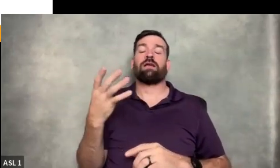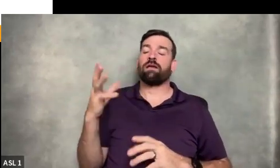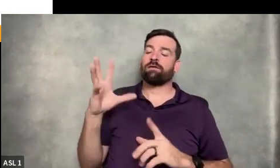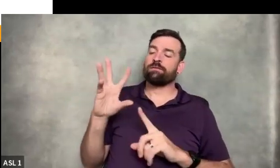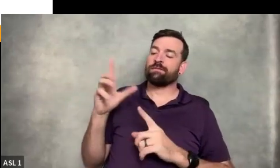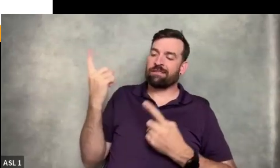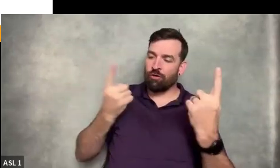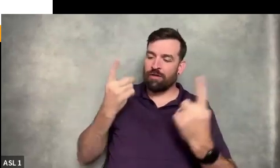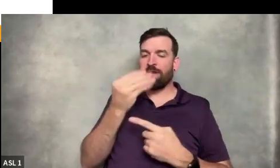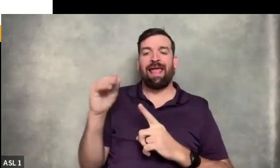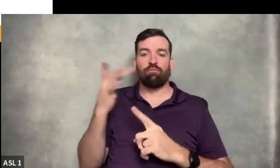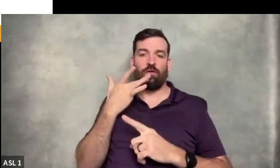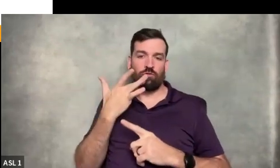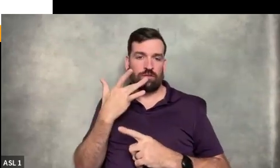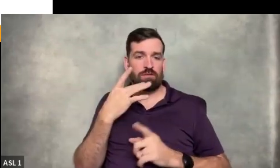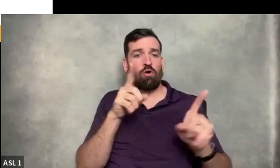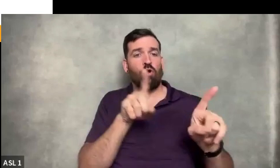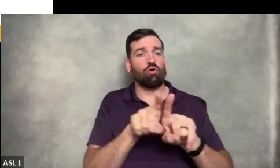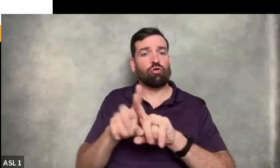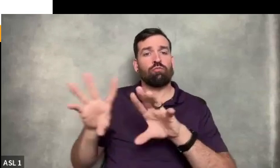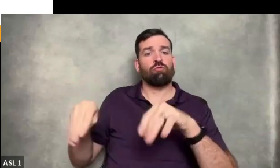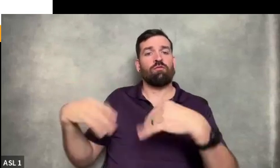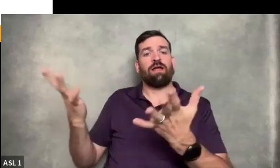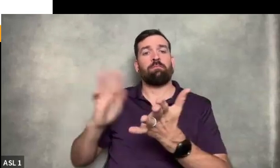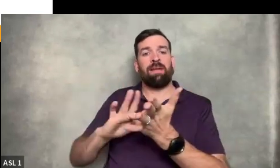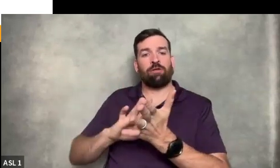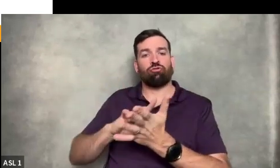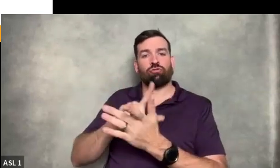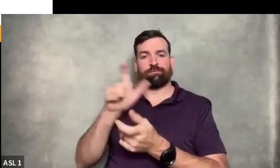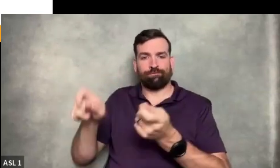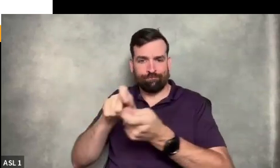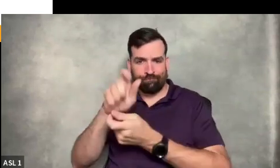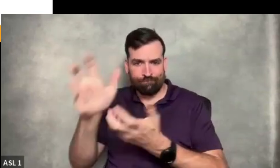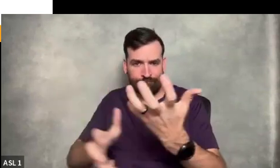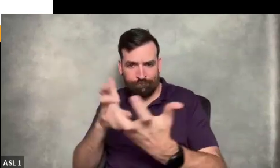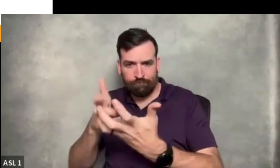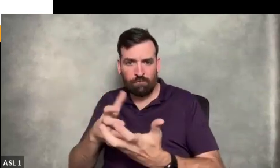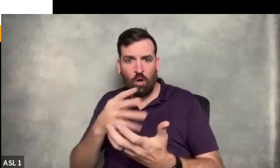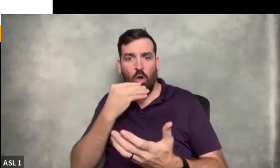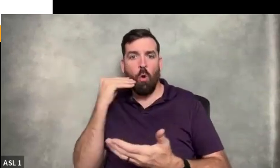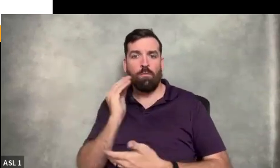as feasible; and offering home-delivered meal participants the option to participate in and to